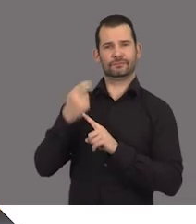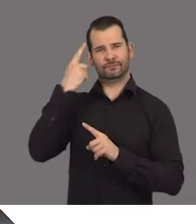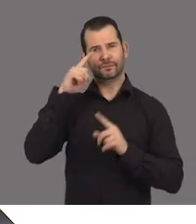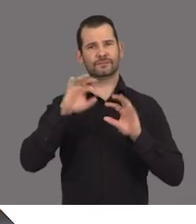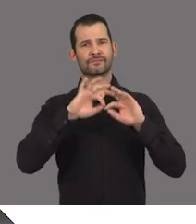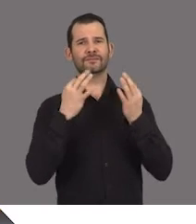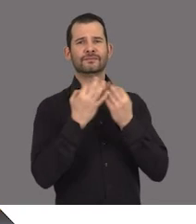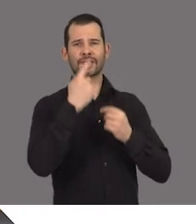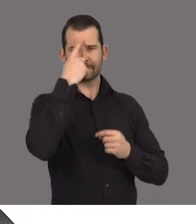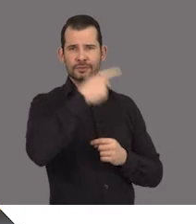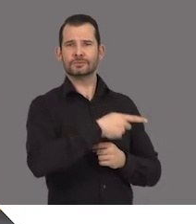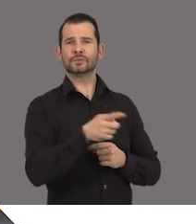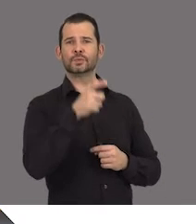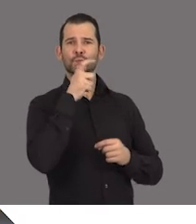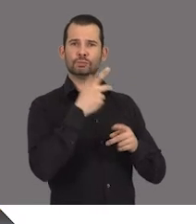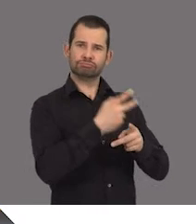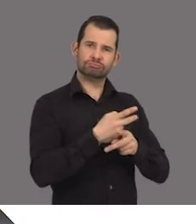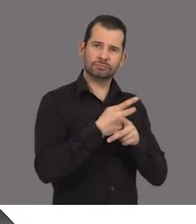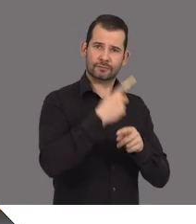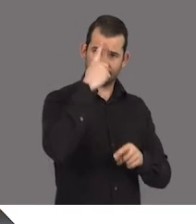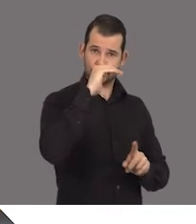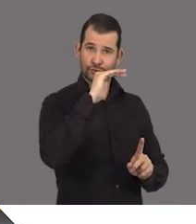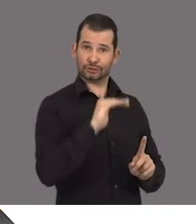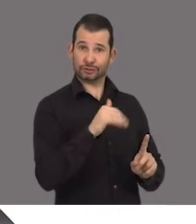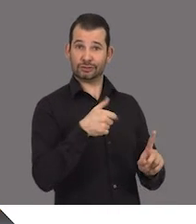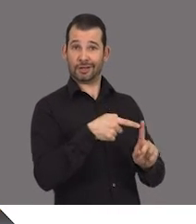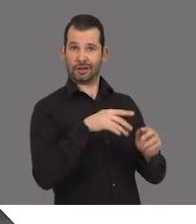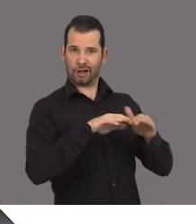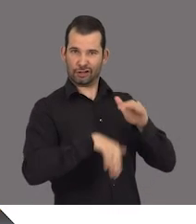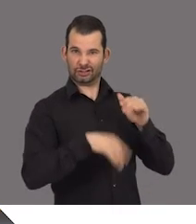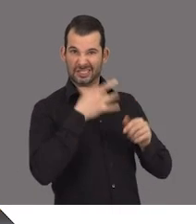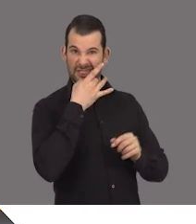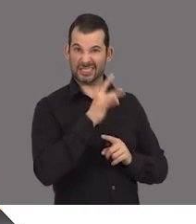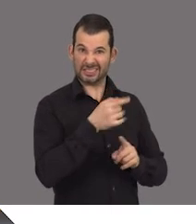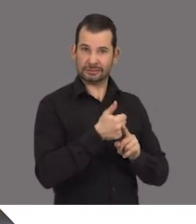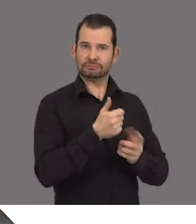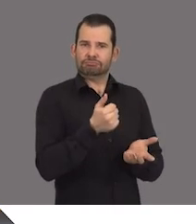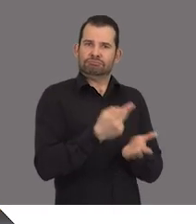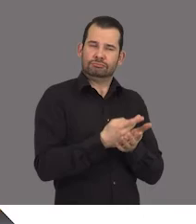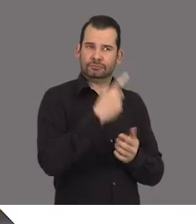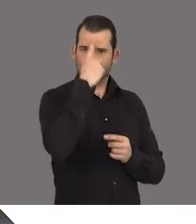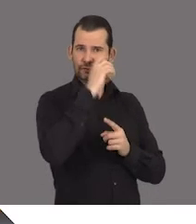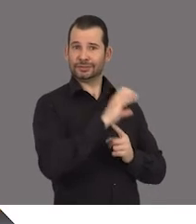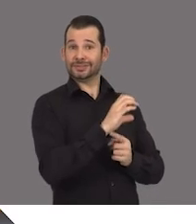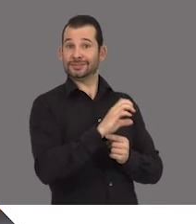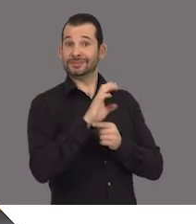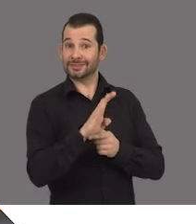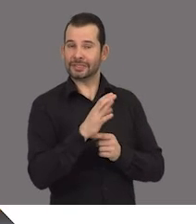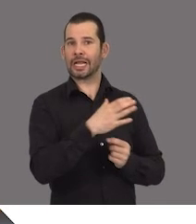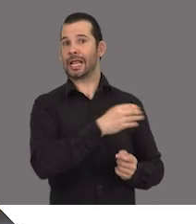It is a tax-free payment of up to $3,173 annually.